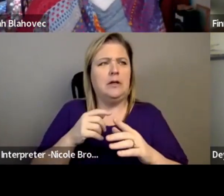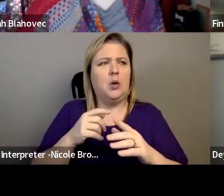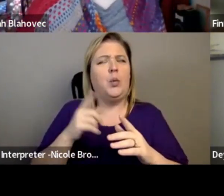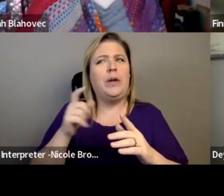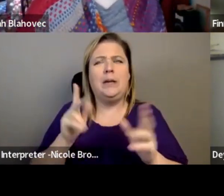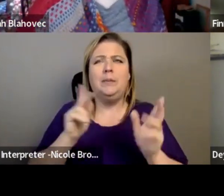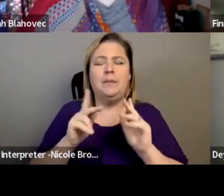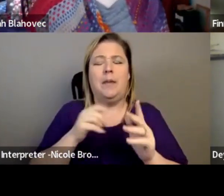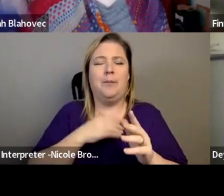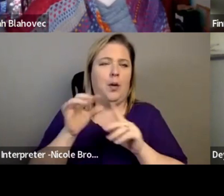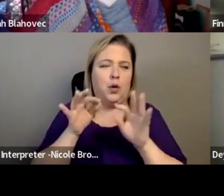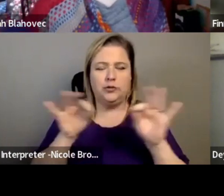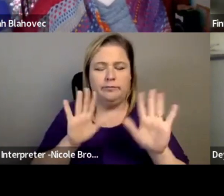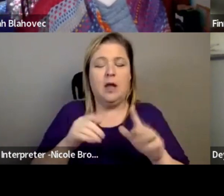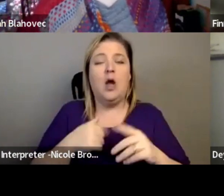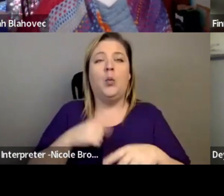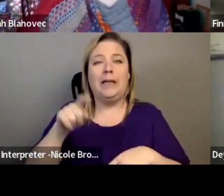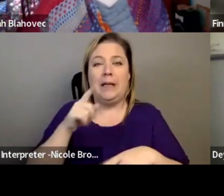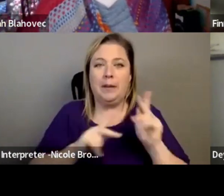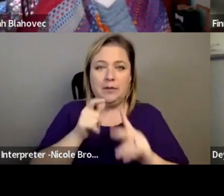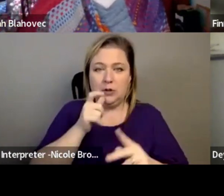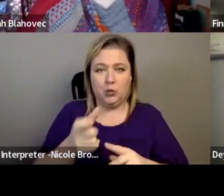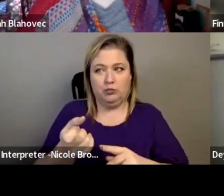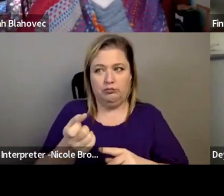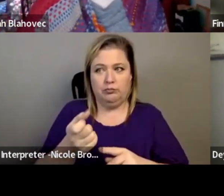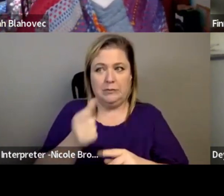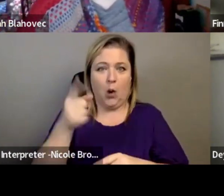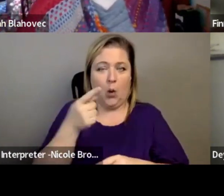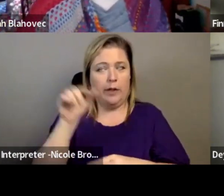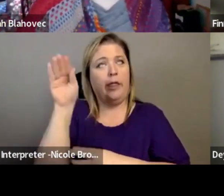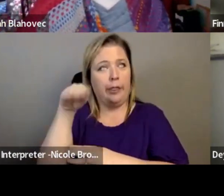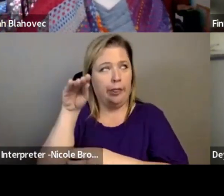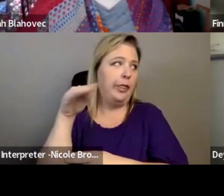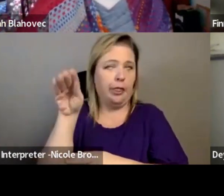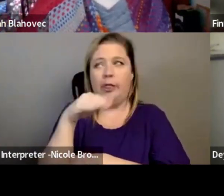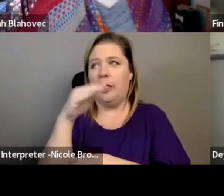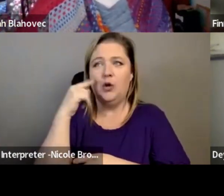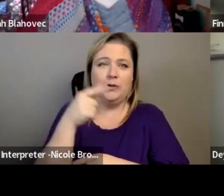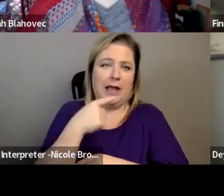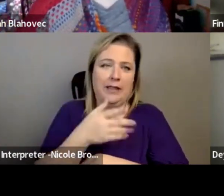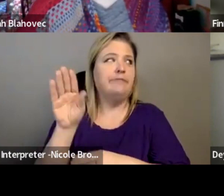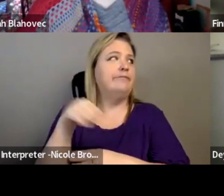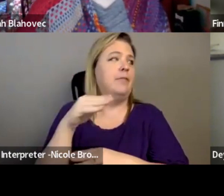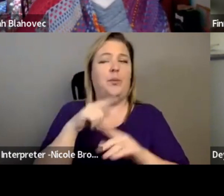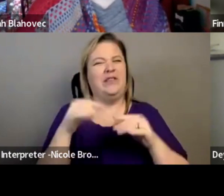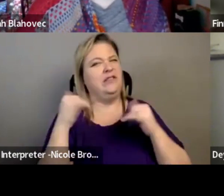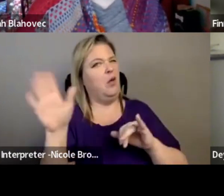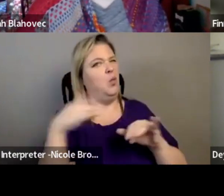just, oh, you know, we're gonna humor you. And we're still going to do things the way we would like to and the way they were.